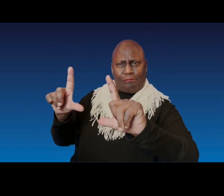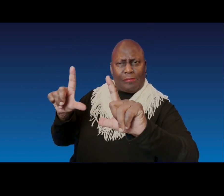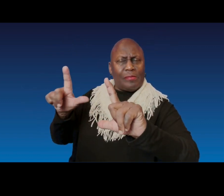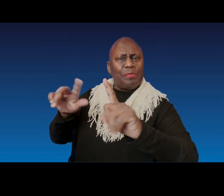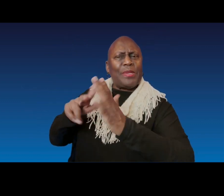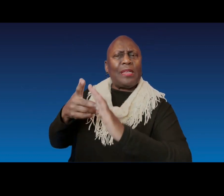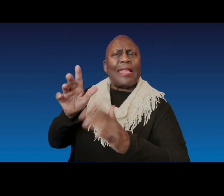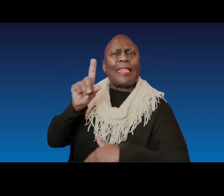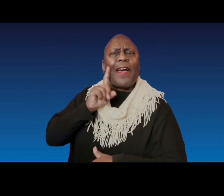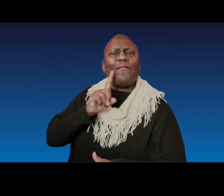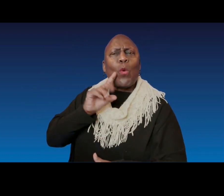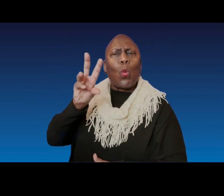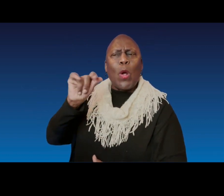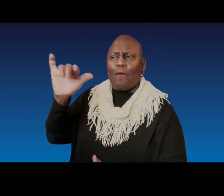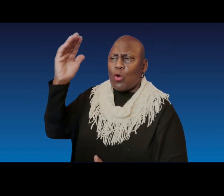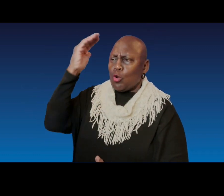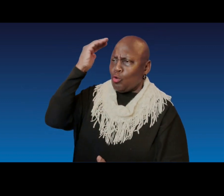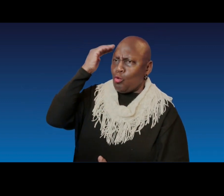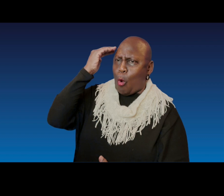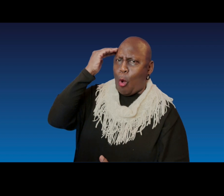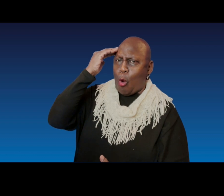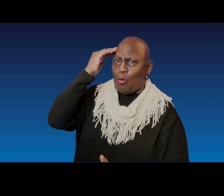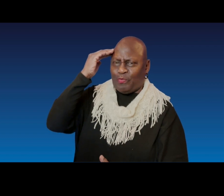This means the deaf ways of knowing.